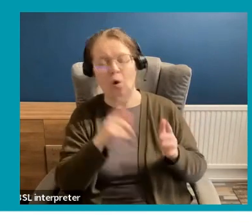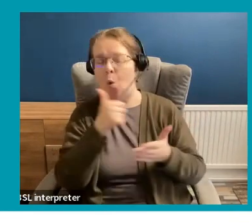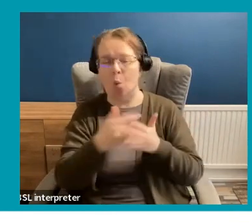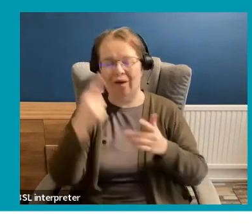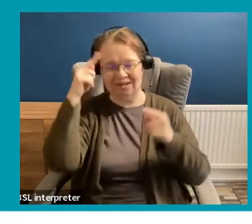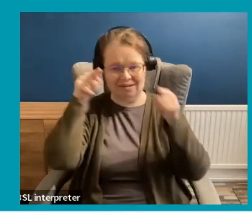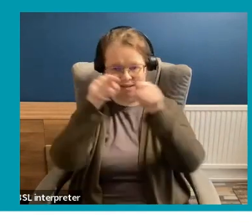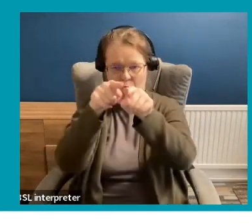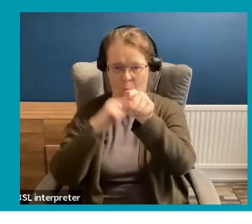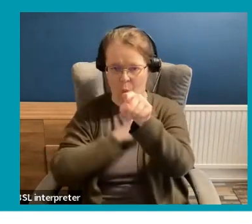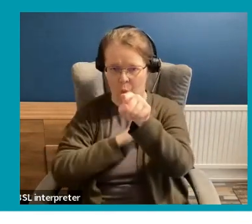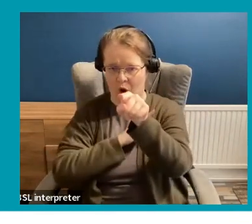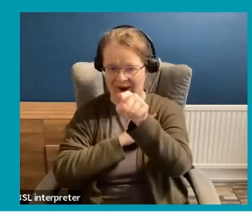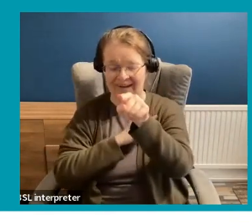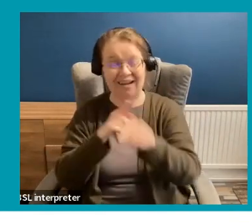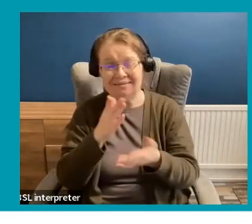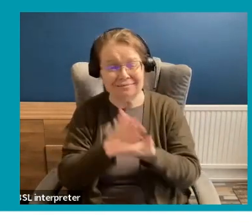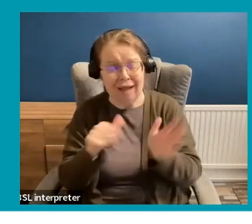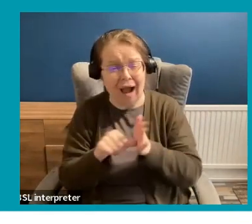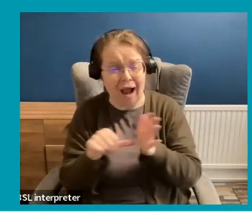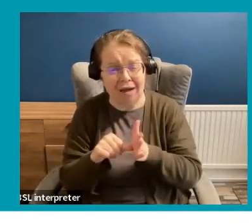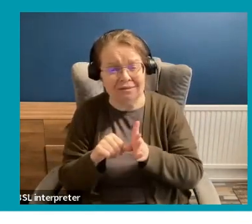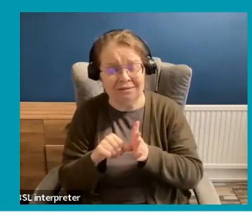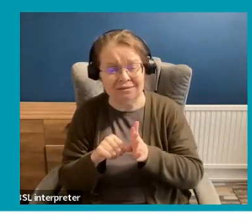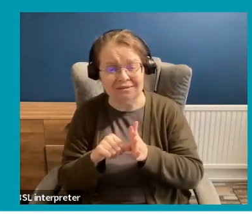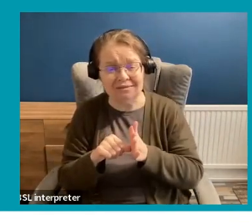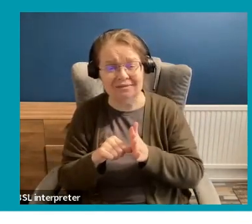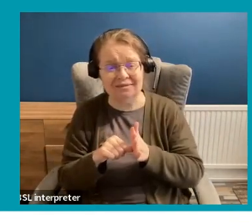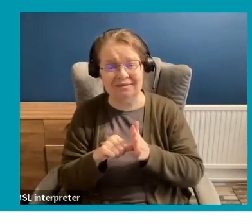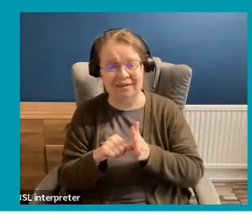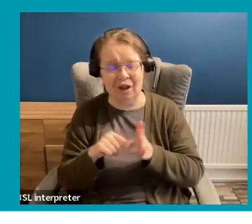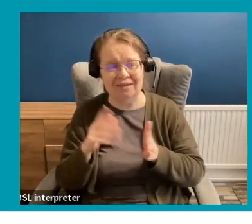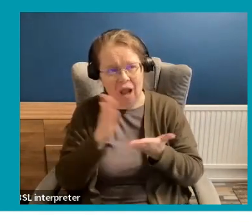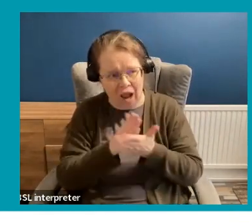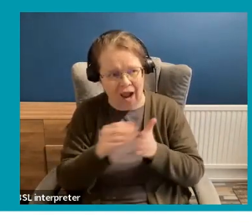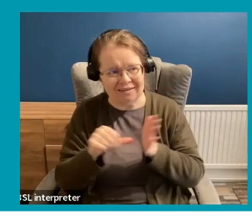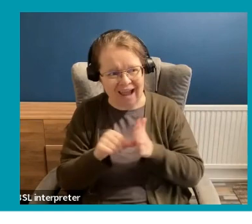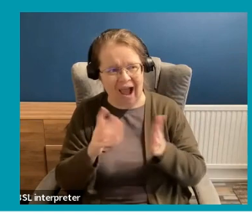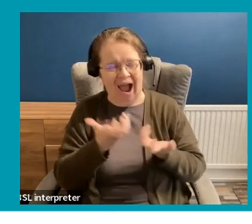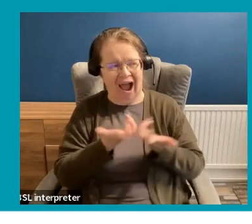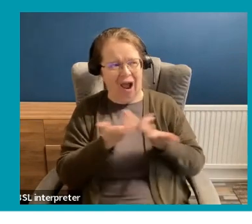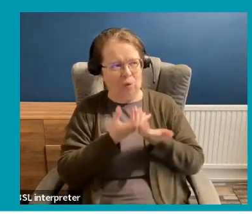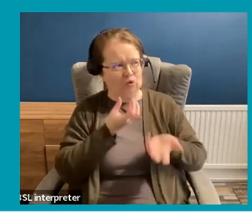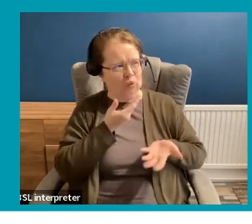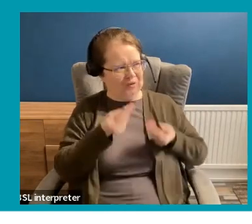Which is difficult to do because it's difficult to articulate the why first.